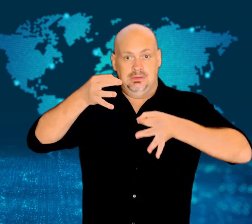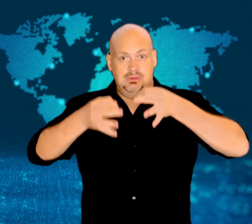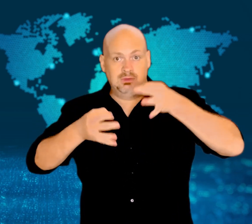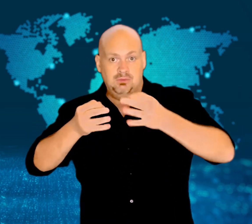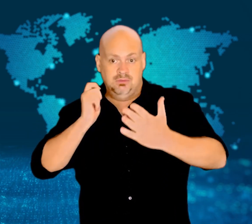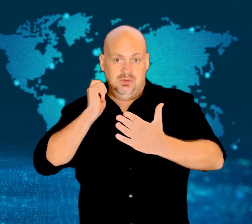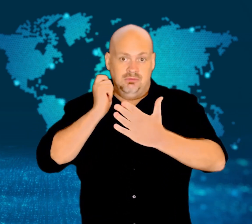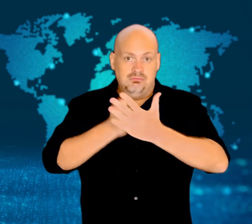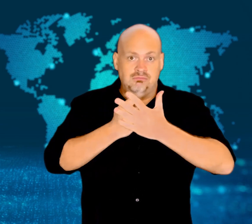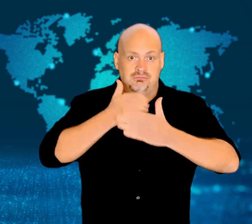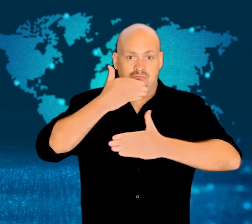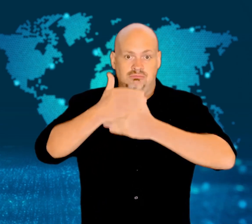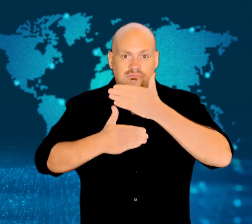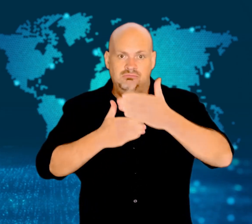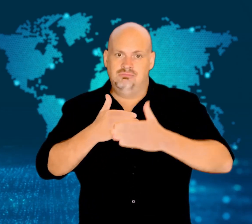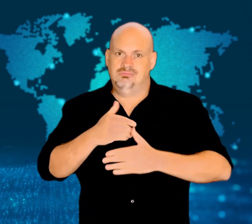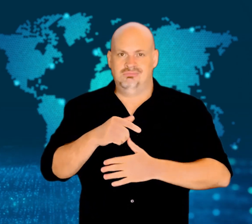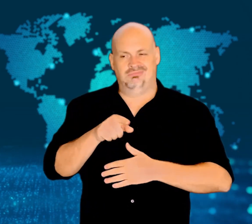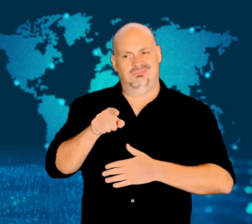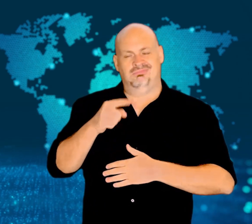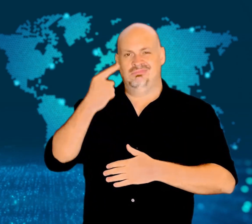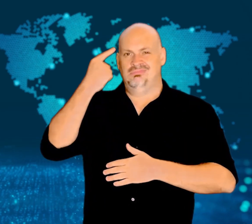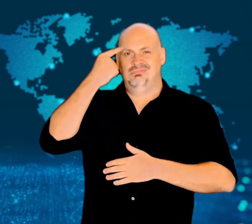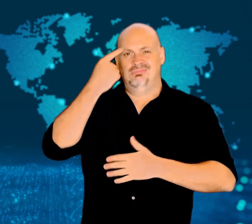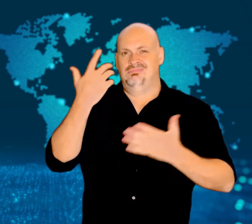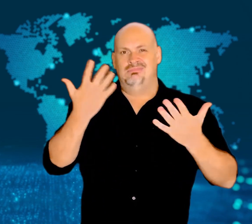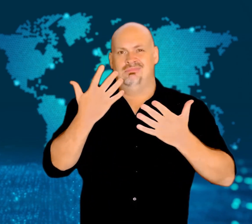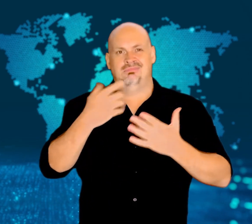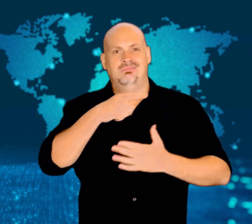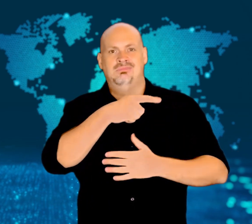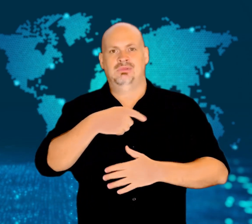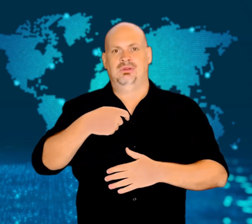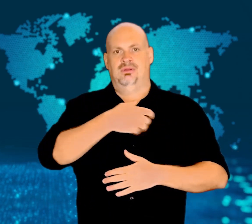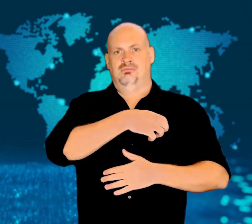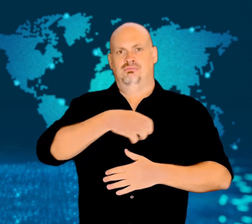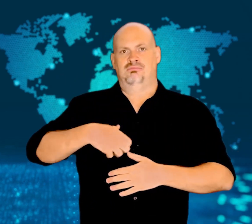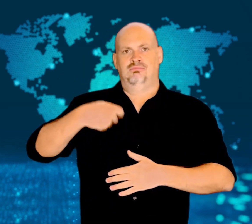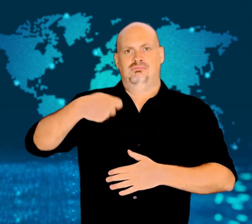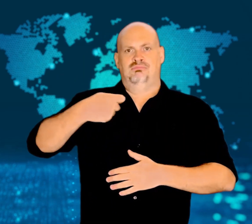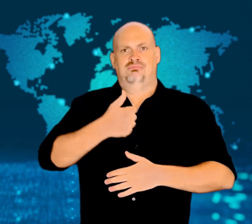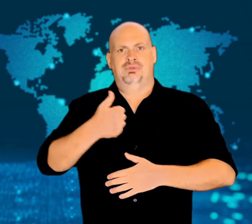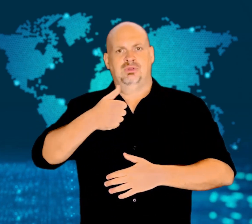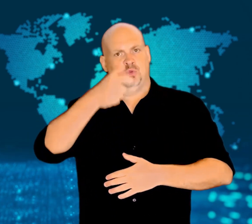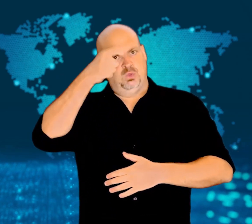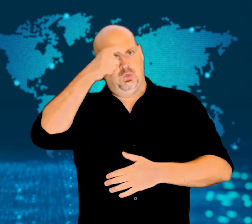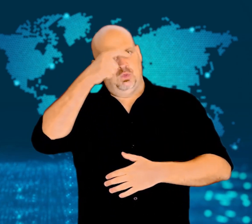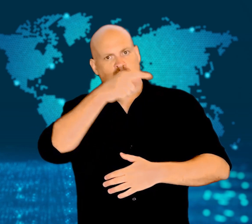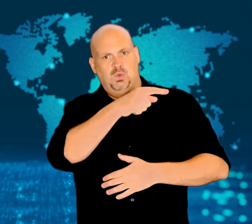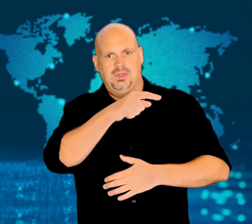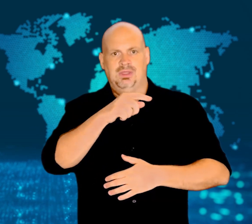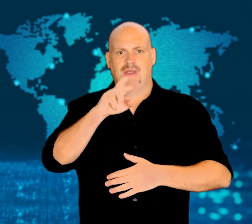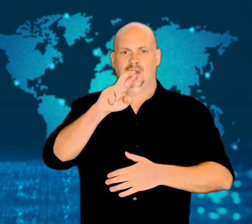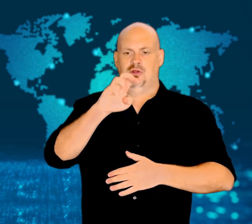and of attempting to overthrow the government.